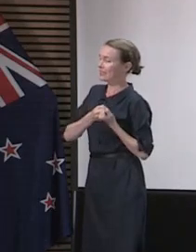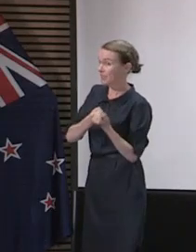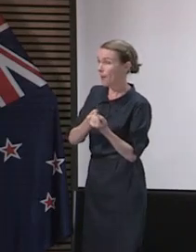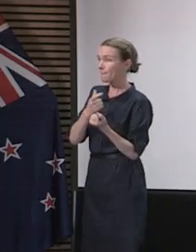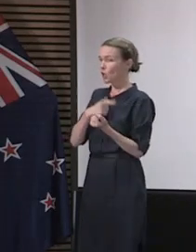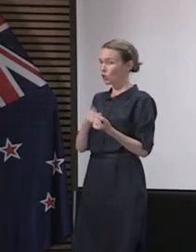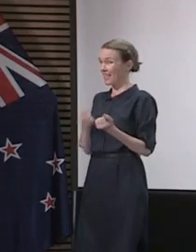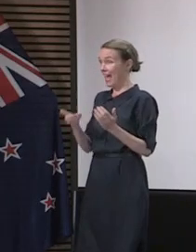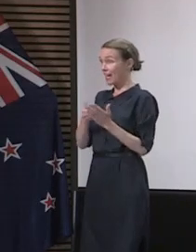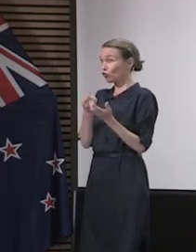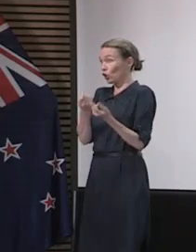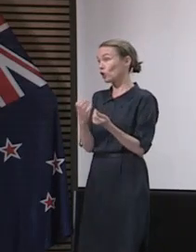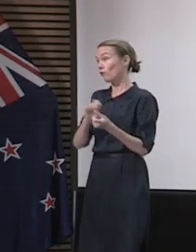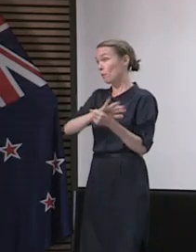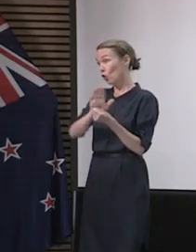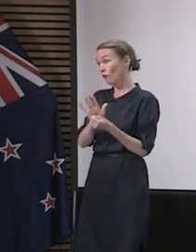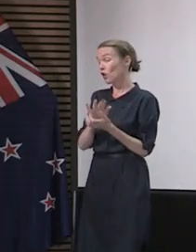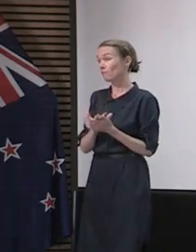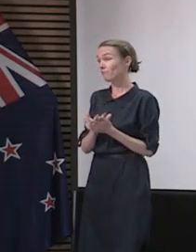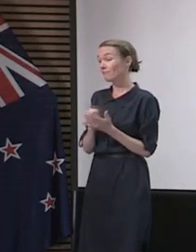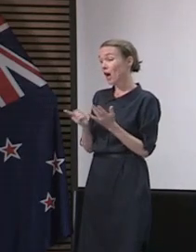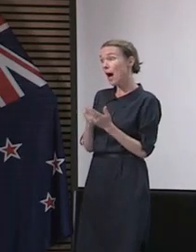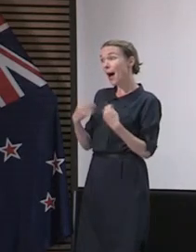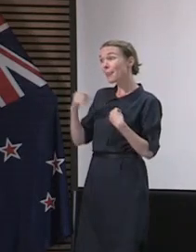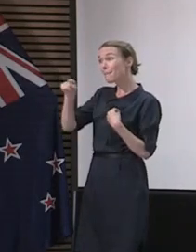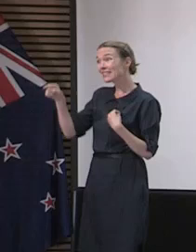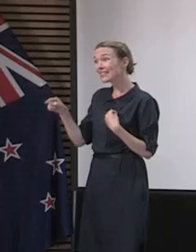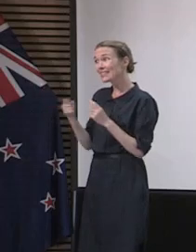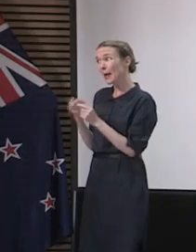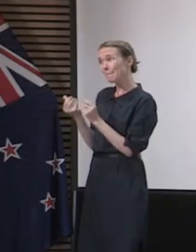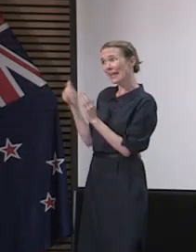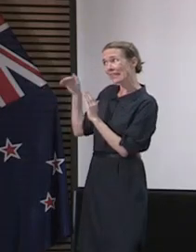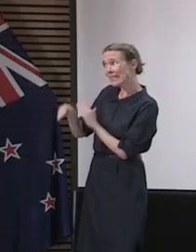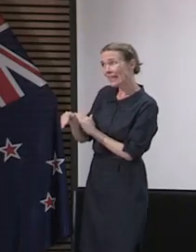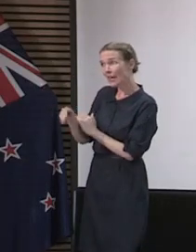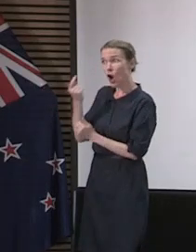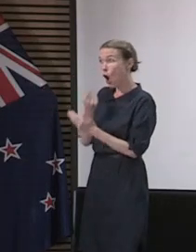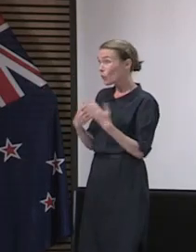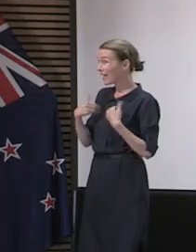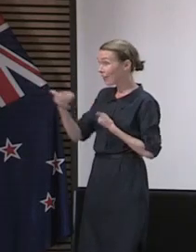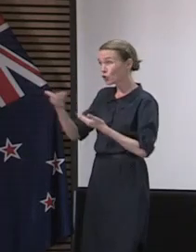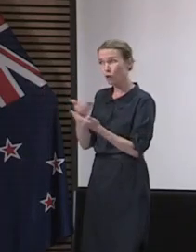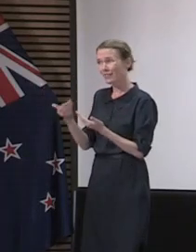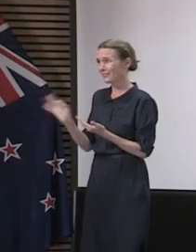non-resident or the like, that's where we have been want dog make sure we're covering those costs. But there are many who have lost revenue